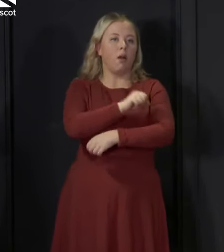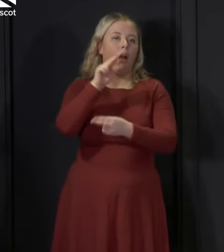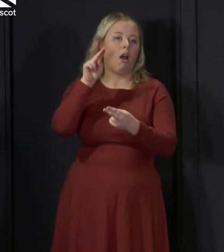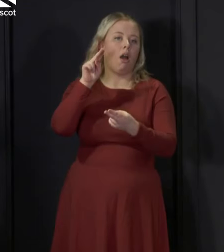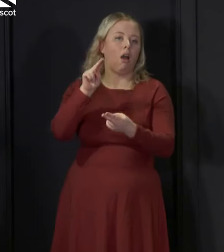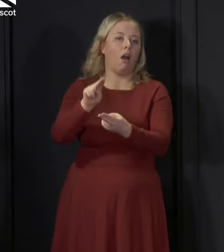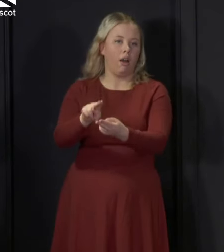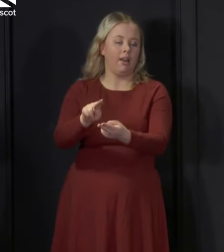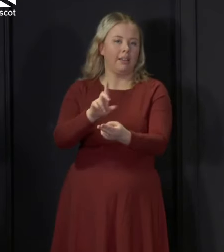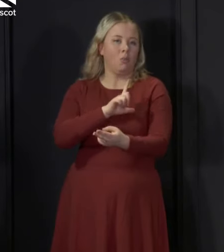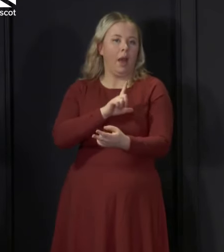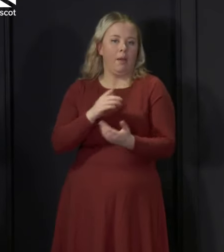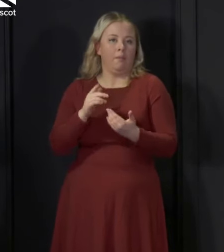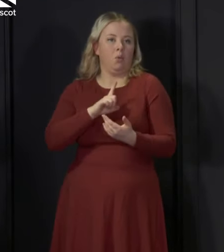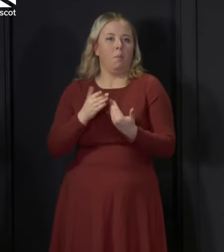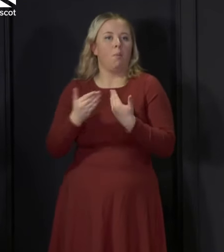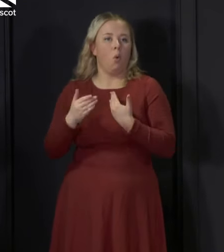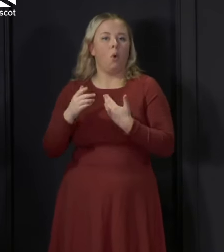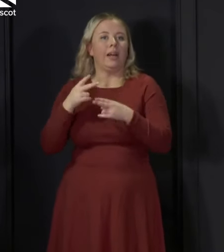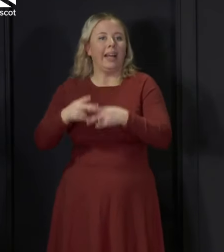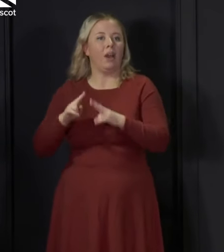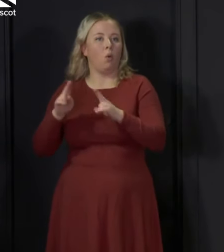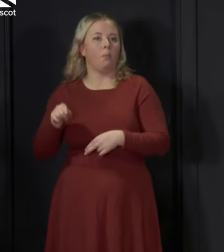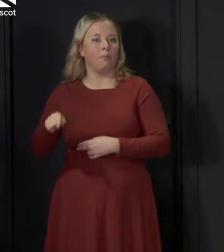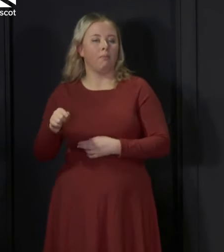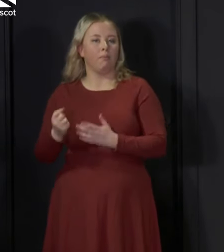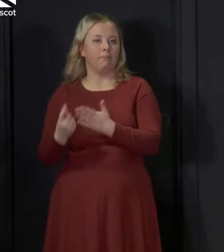The proportion of deaths in Scotland in care homes - while obviously deeply distressing